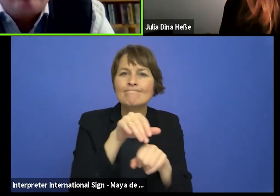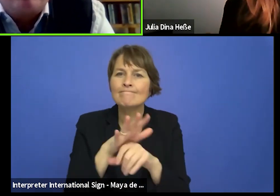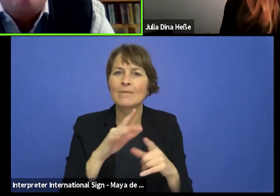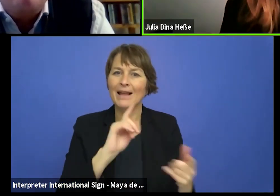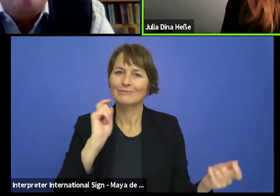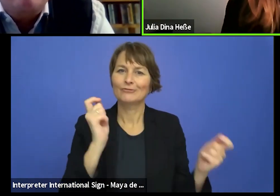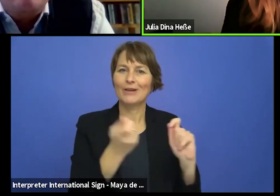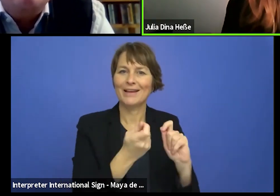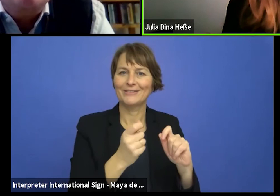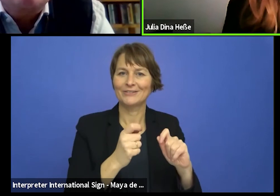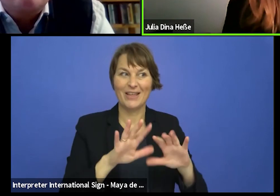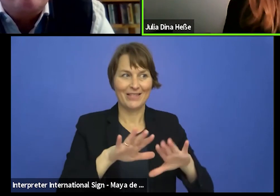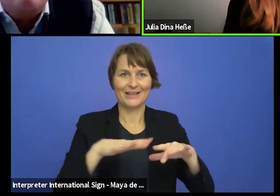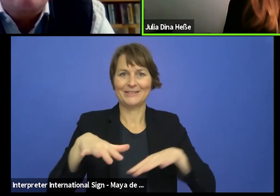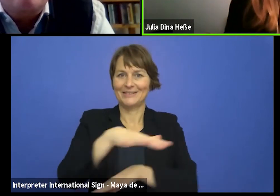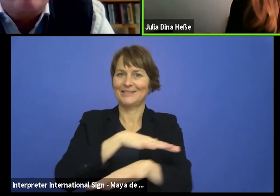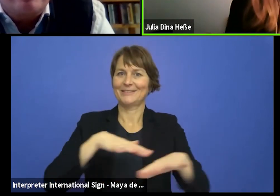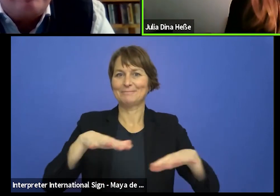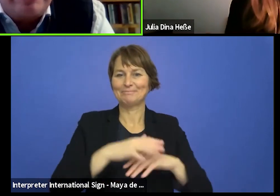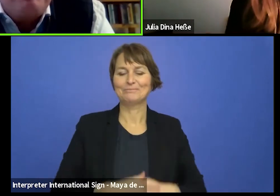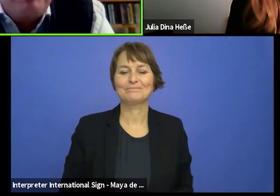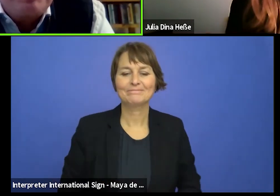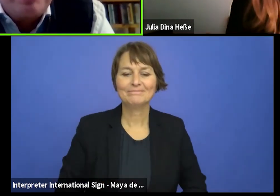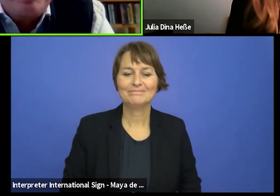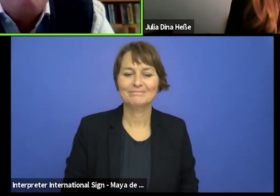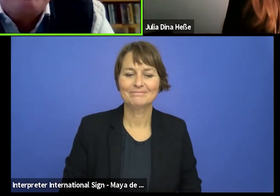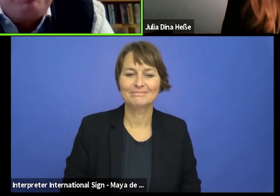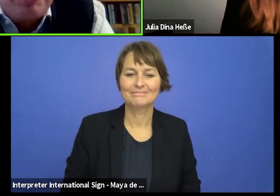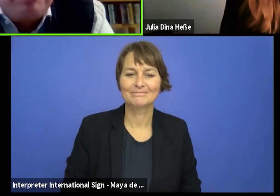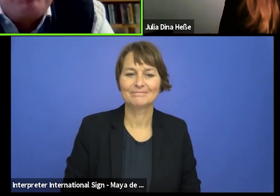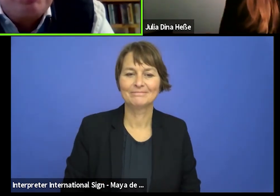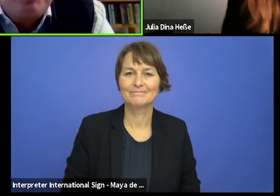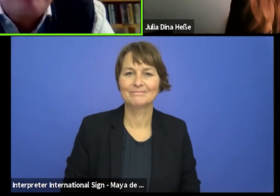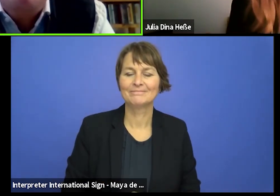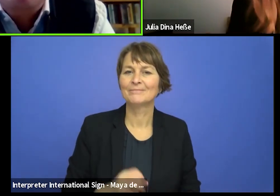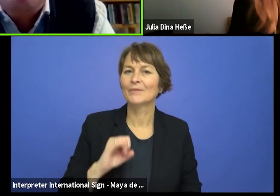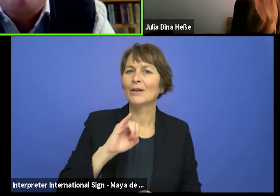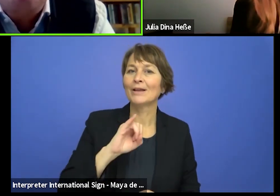Beautiful Stefan. It was not about being beautiful, it was just about